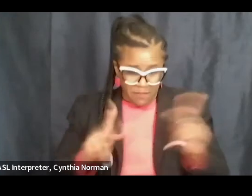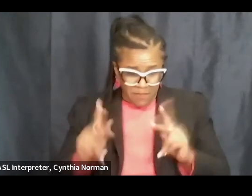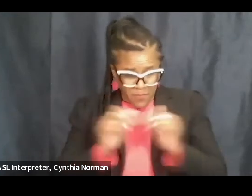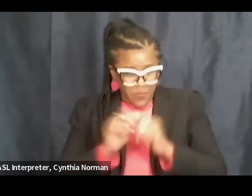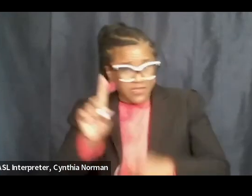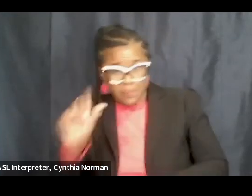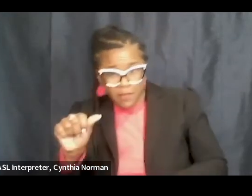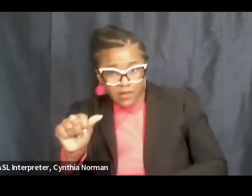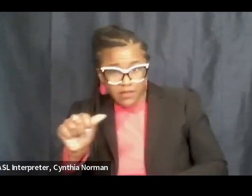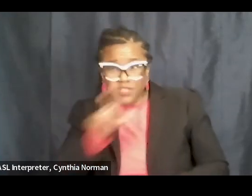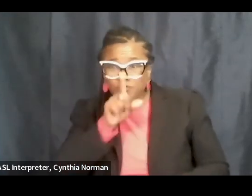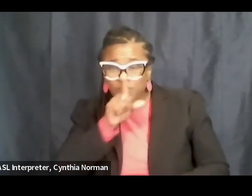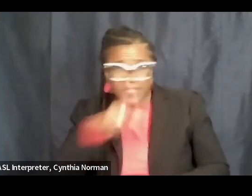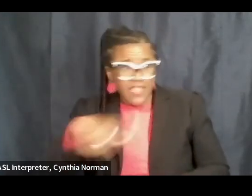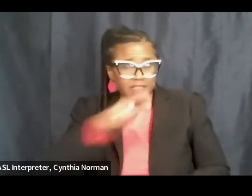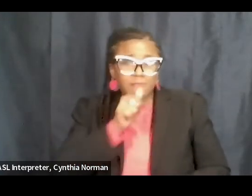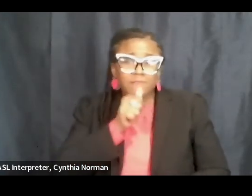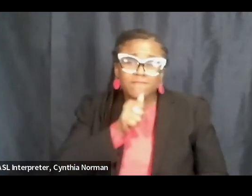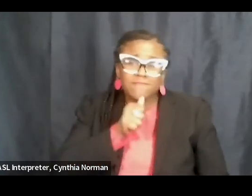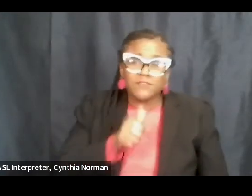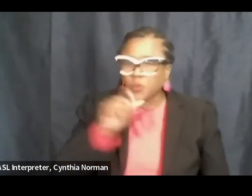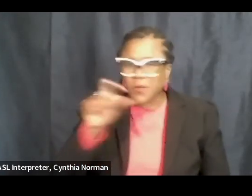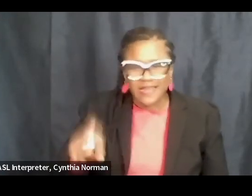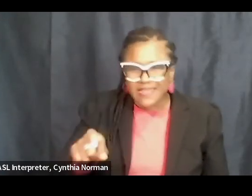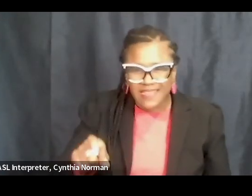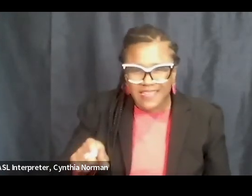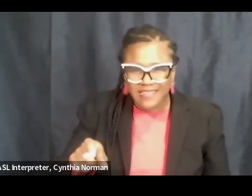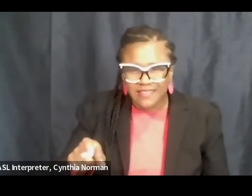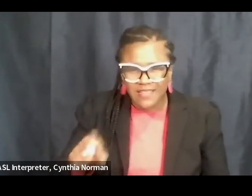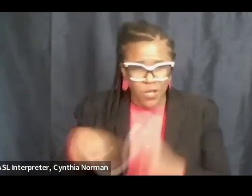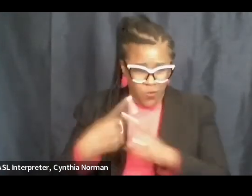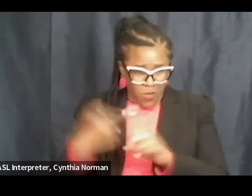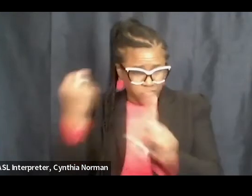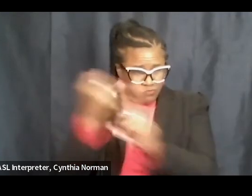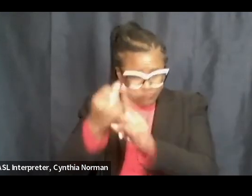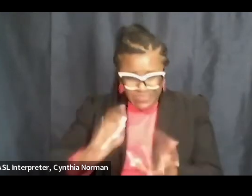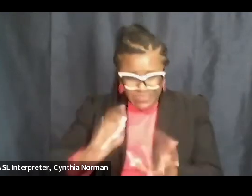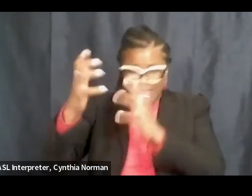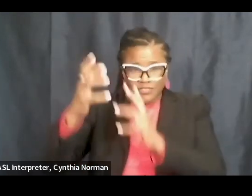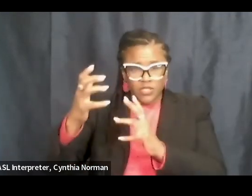adults will suffer unnecessarily when disasters strike. That's why we urgently need to pass legislation